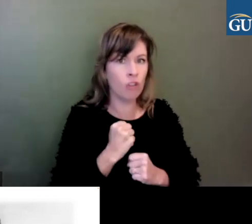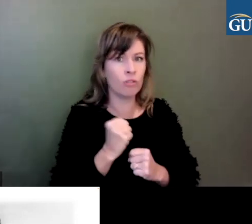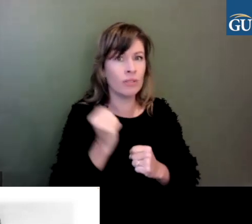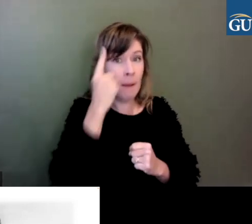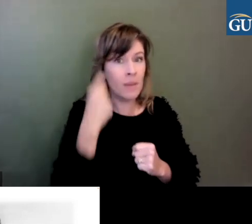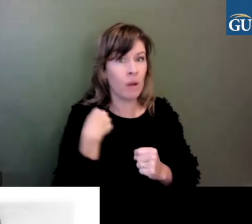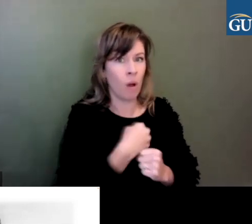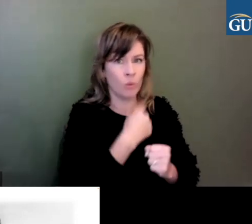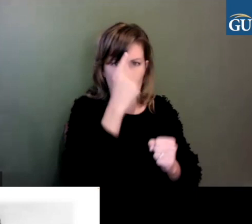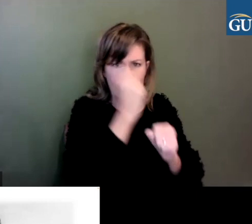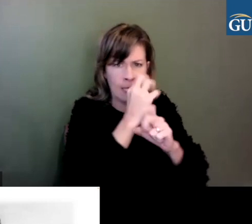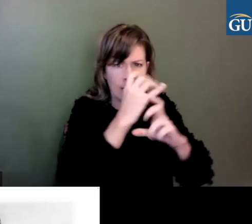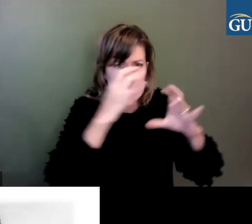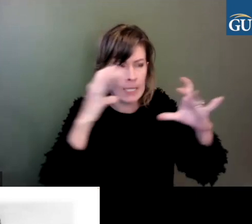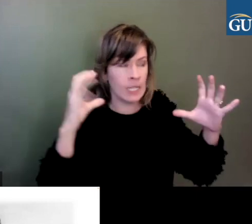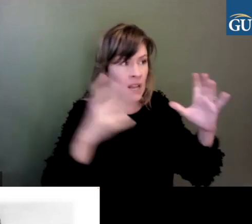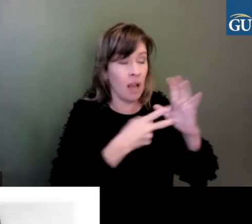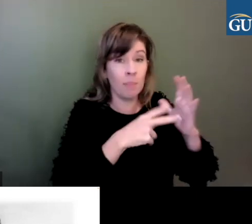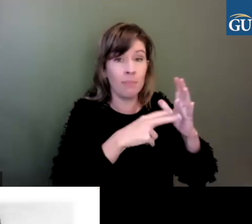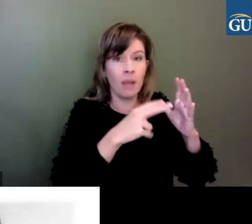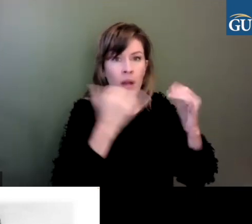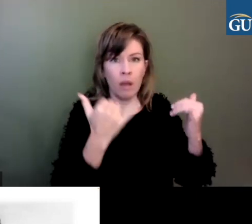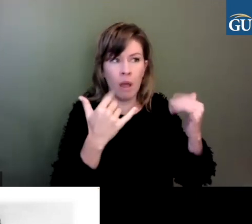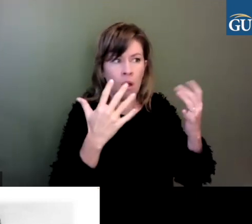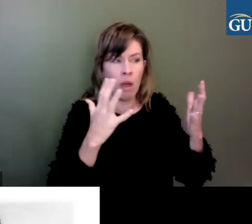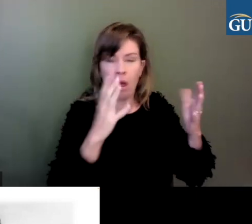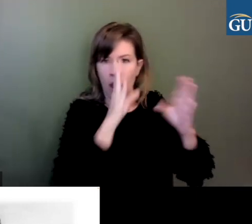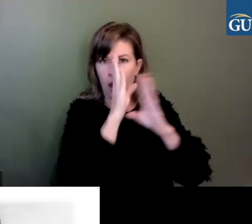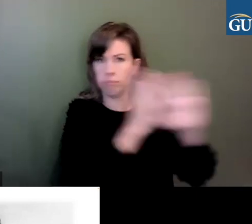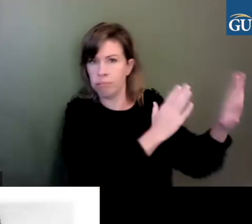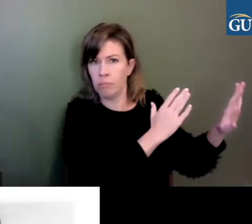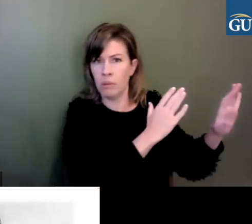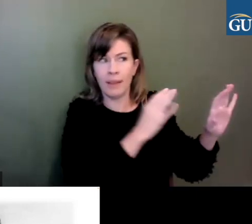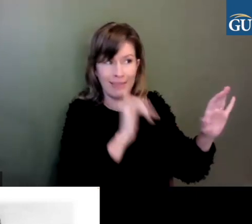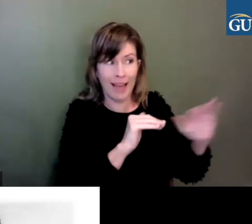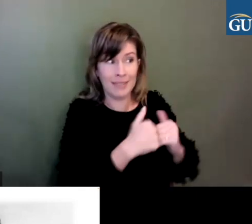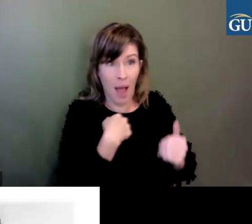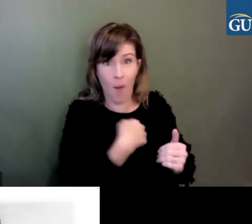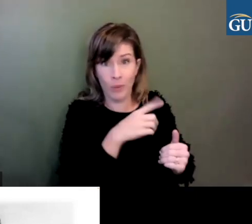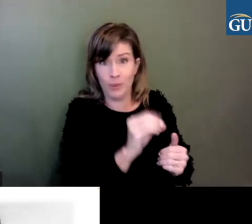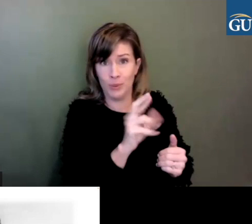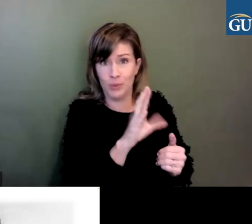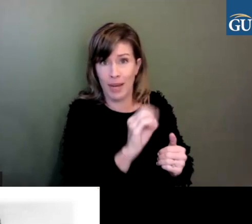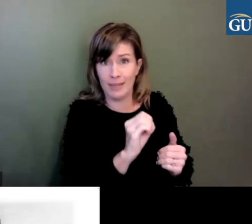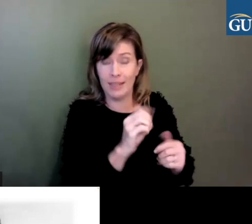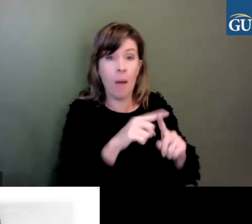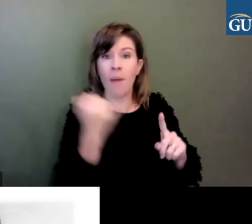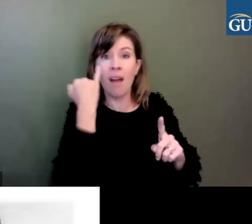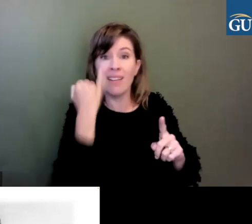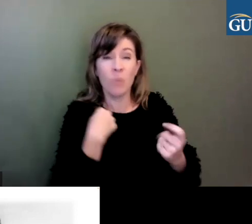Because that's the way we do race. On the other hand by simply taking race out, it's not just what we see all the